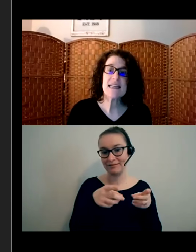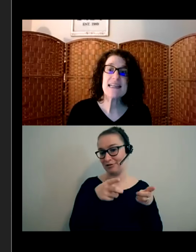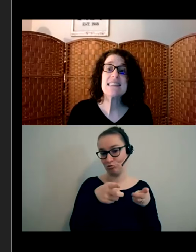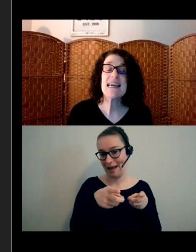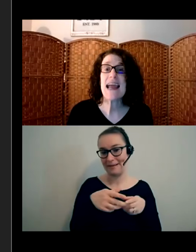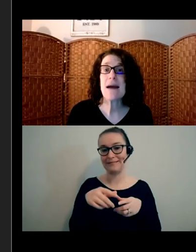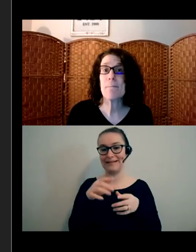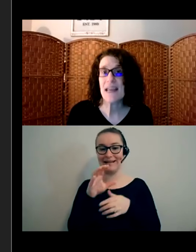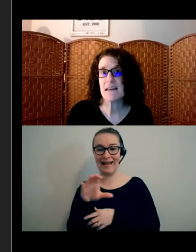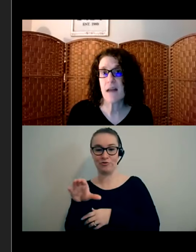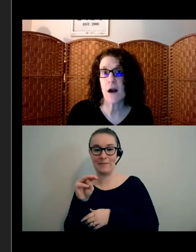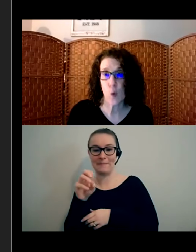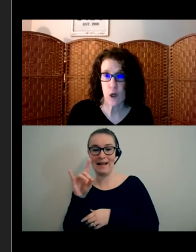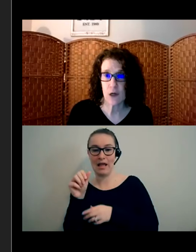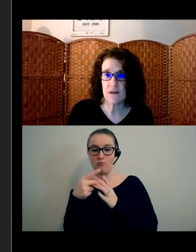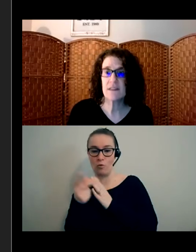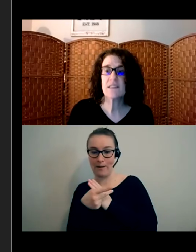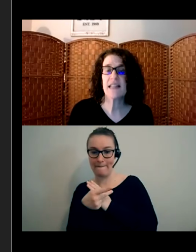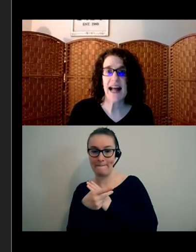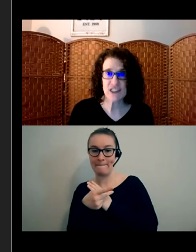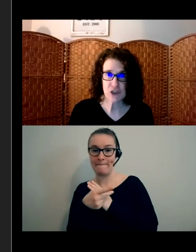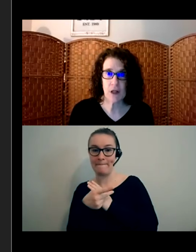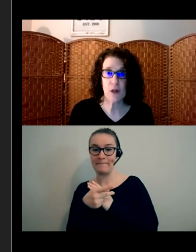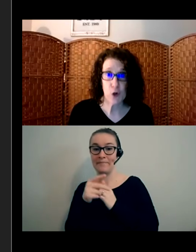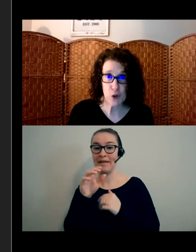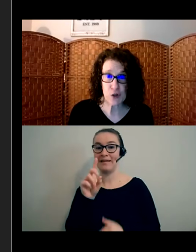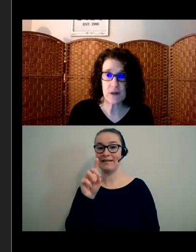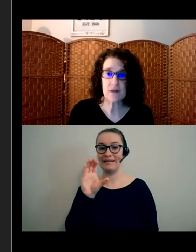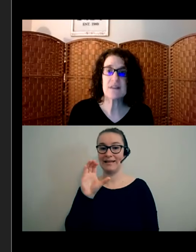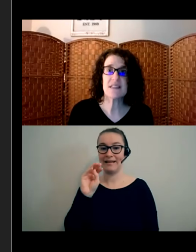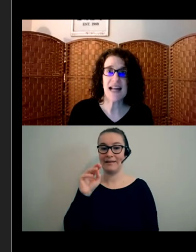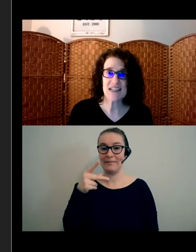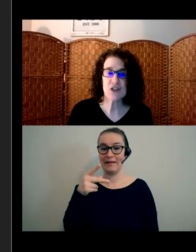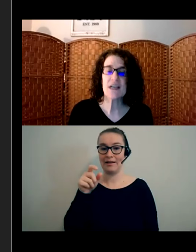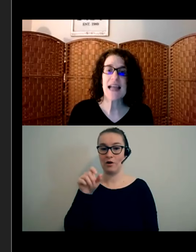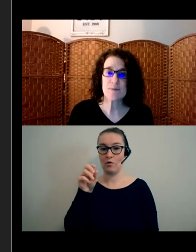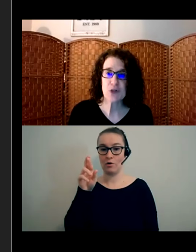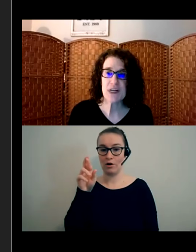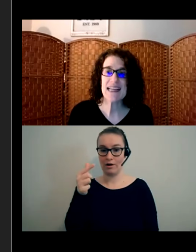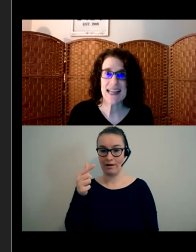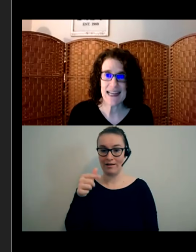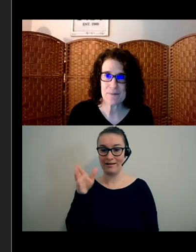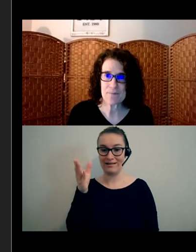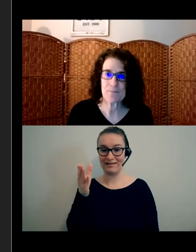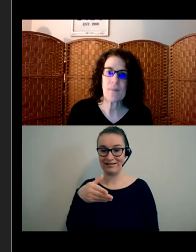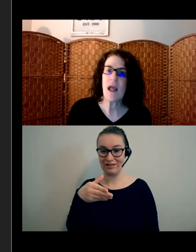Dcmp.org/learn/captioningkey.